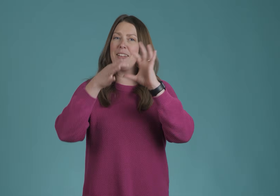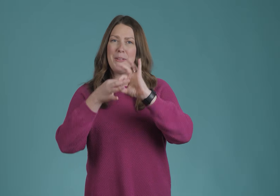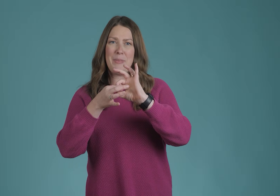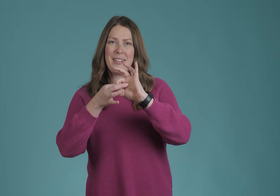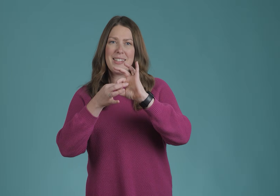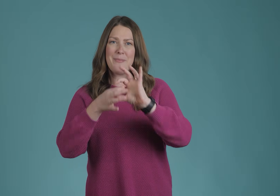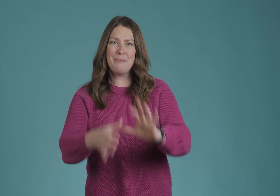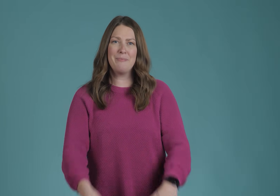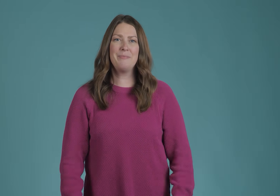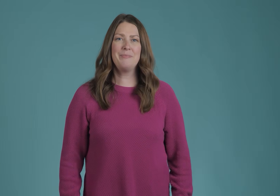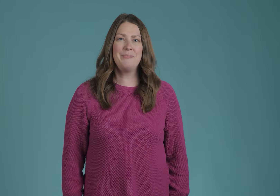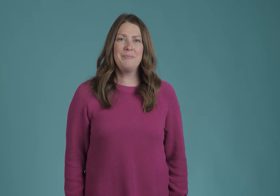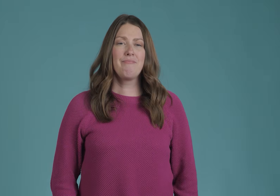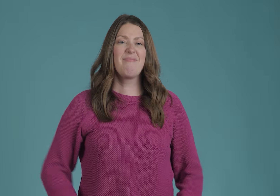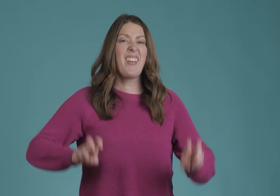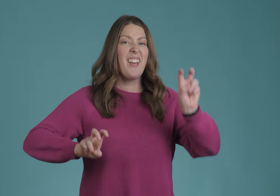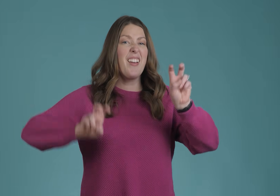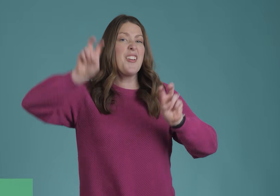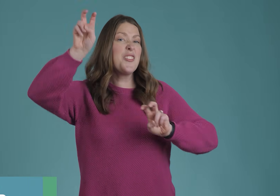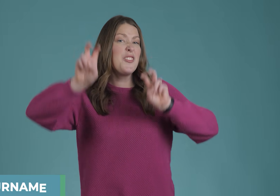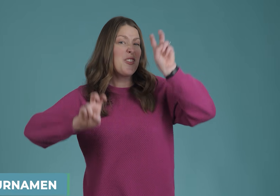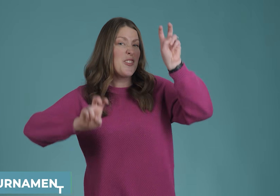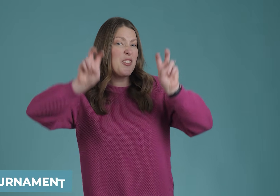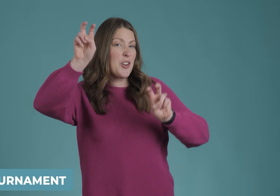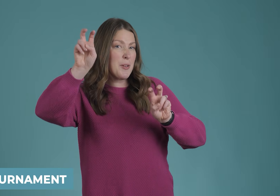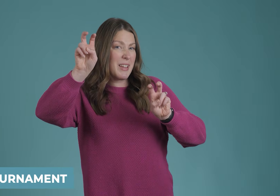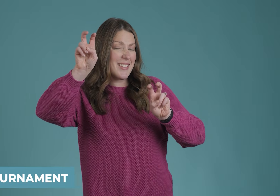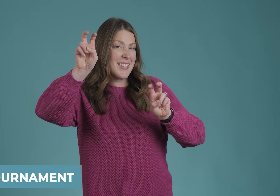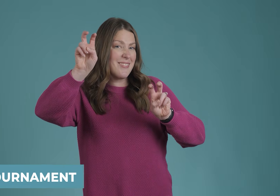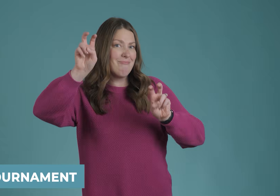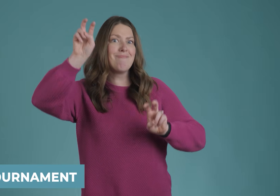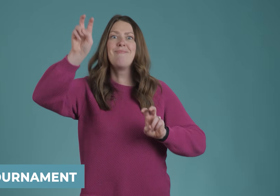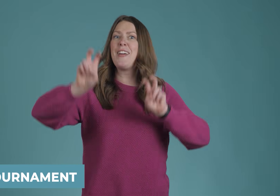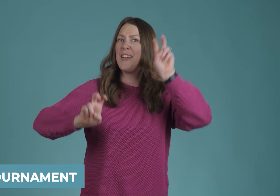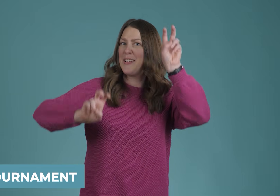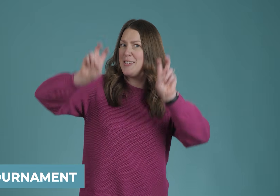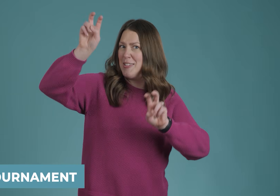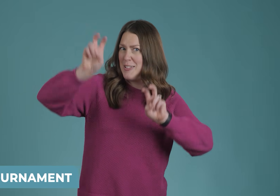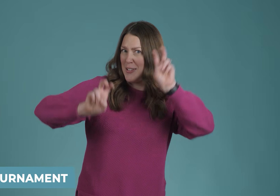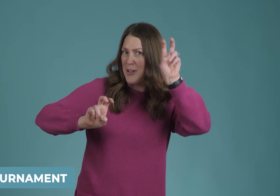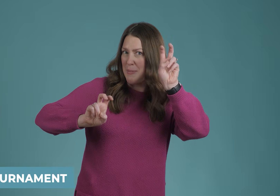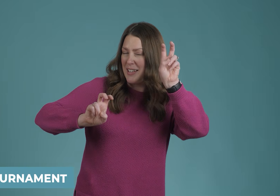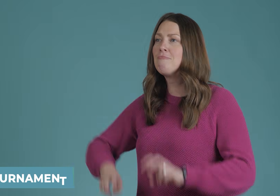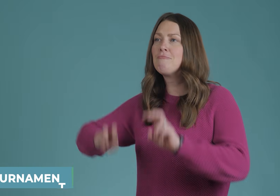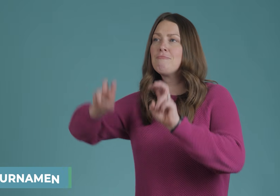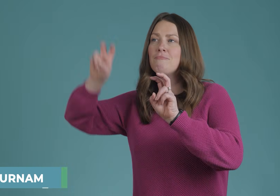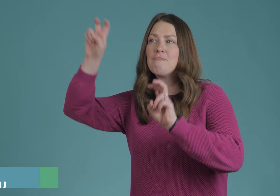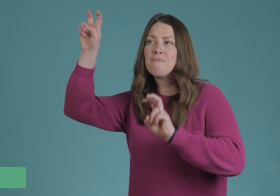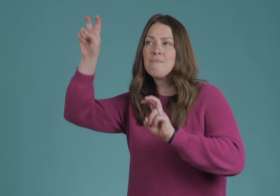Olympics. Tournament.